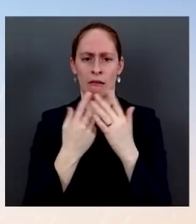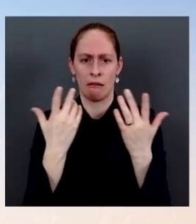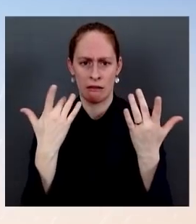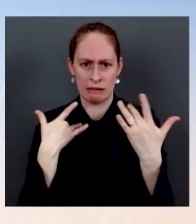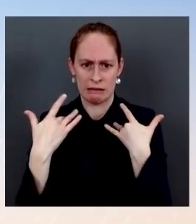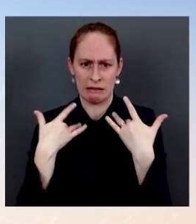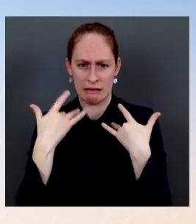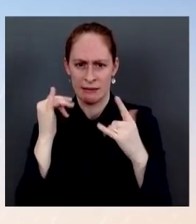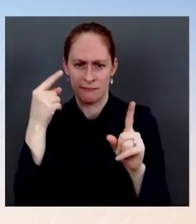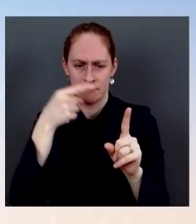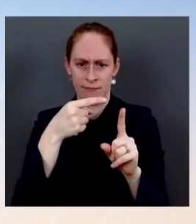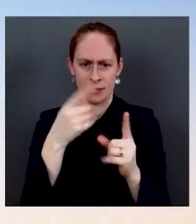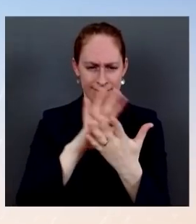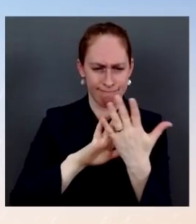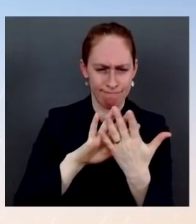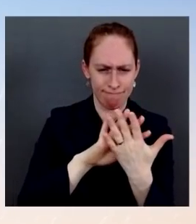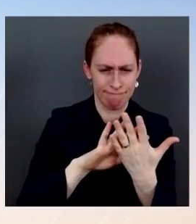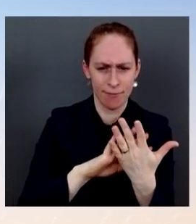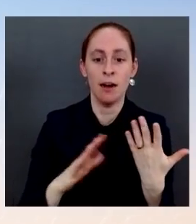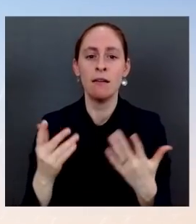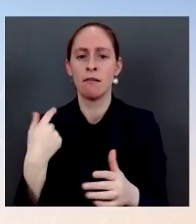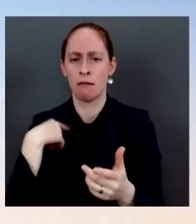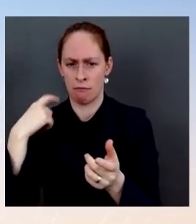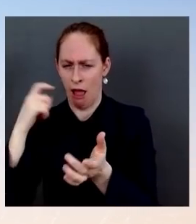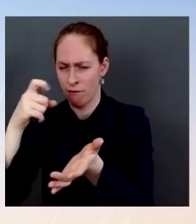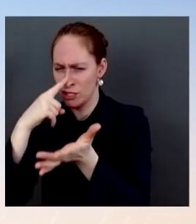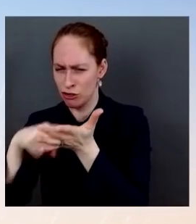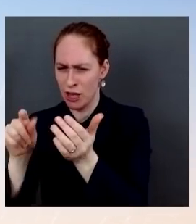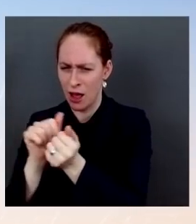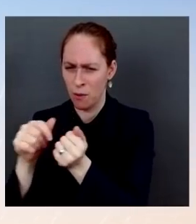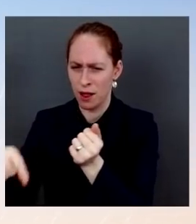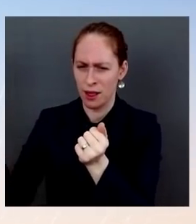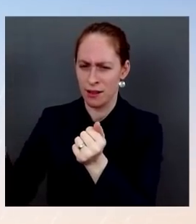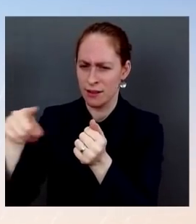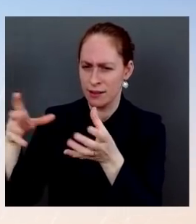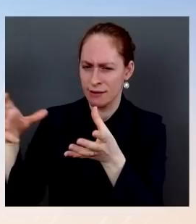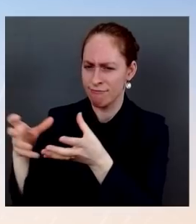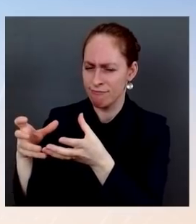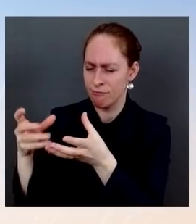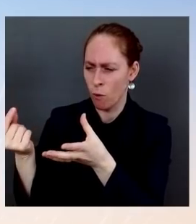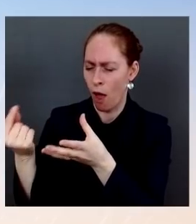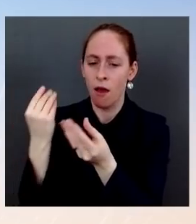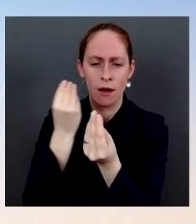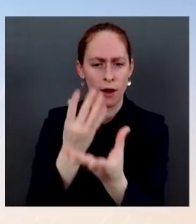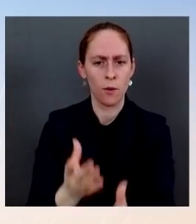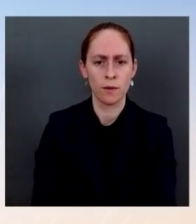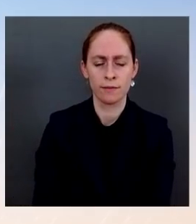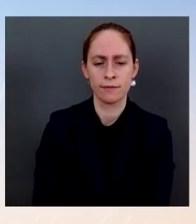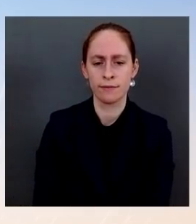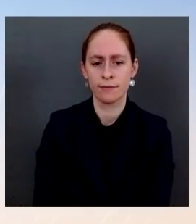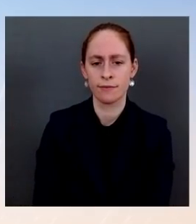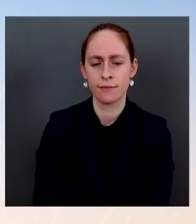Ms. Psaki: Sure. Go ahead. The Press: Thank you, Jen. Merry Christmas. Ms. Psaki: Thank you. You too. Eve eve. The Press: Eve eve. Ms. Psaki: Is that what you say? The Press: Yes. So why is the President